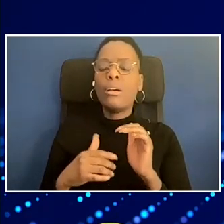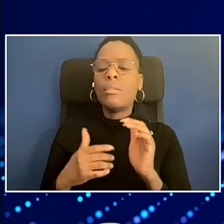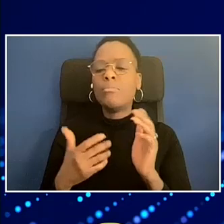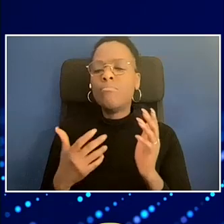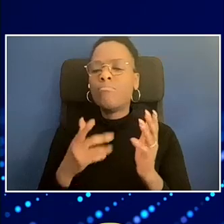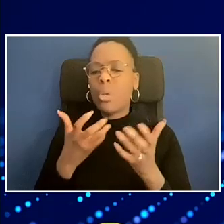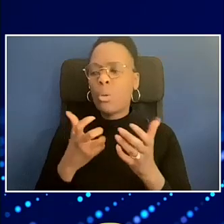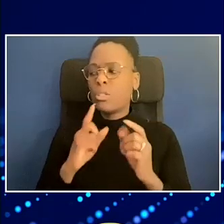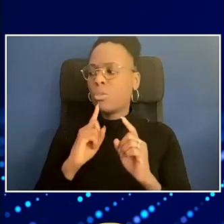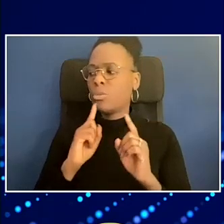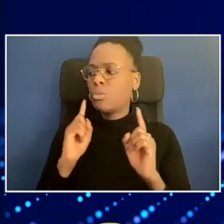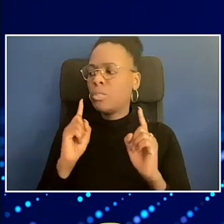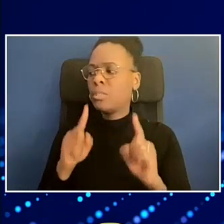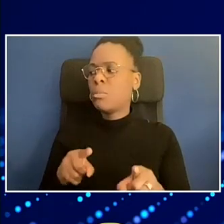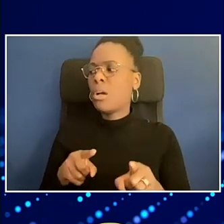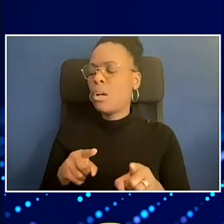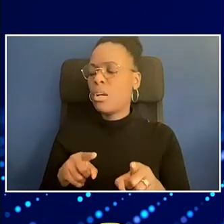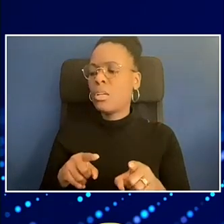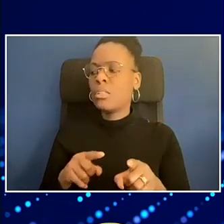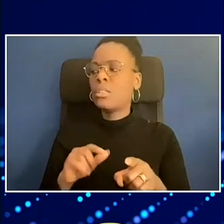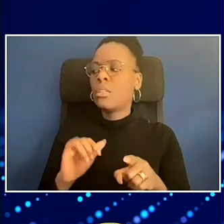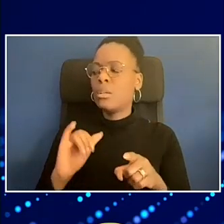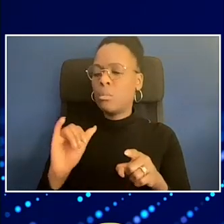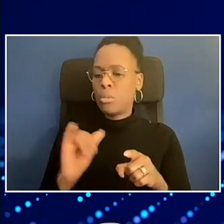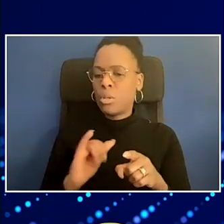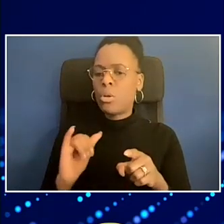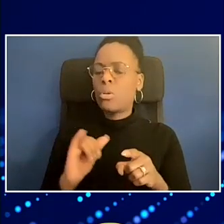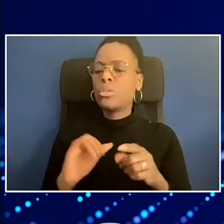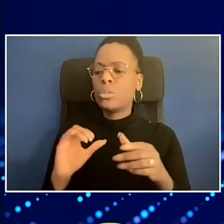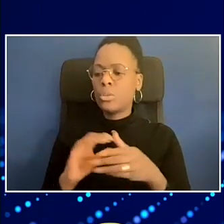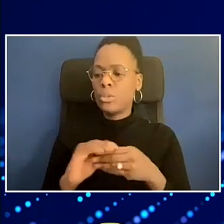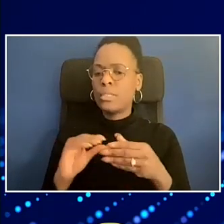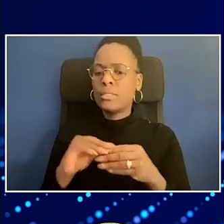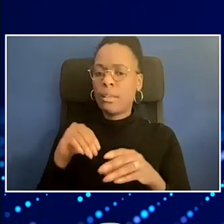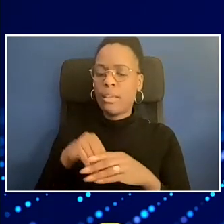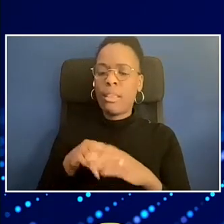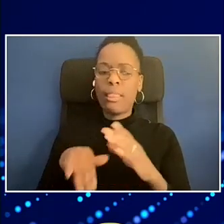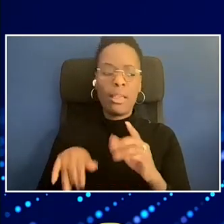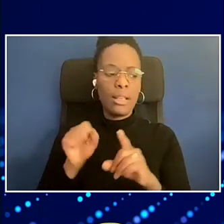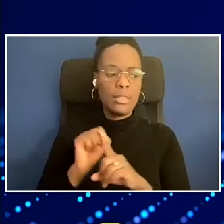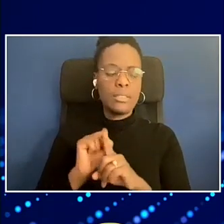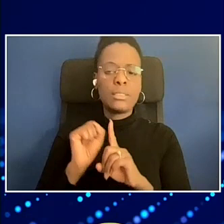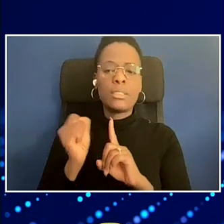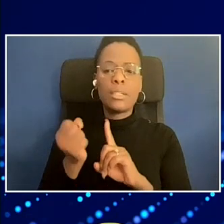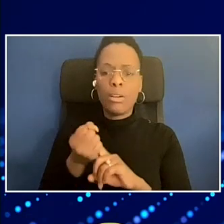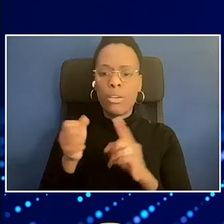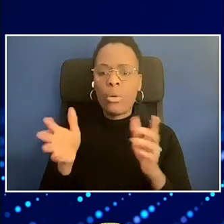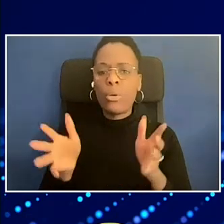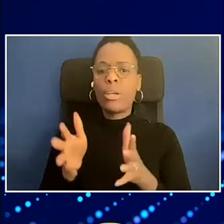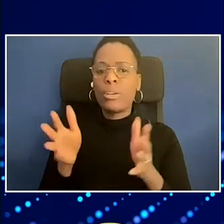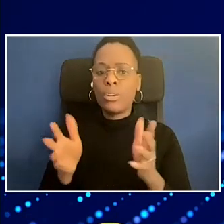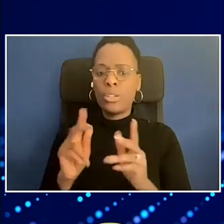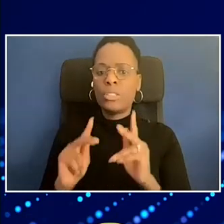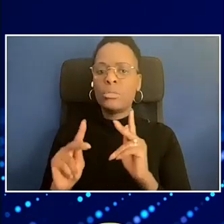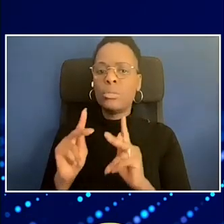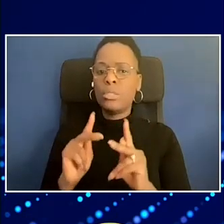and also say that, again, in that scenario, I would encourage folks who have schools that have opt-in to encourage